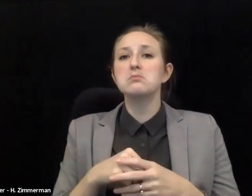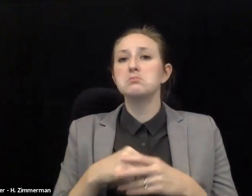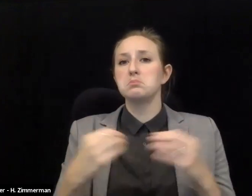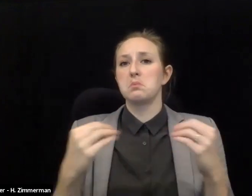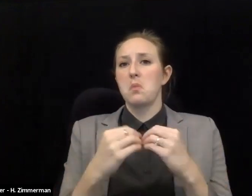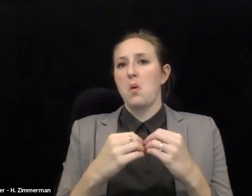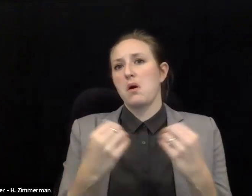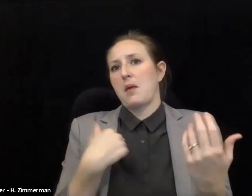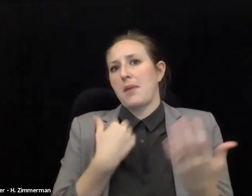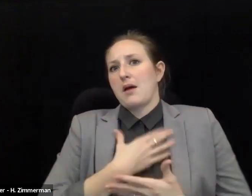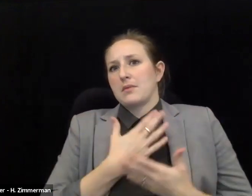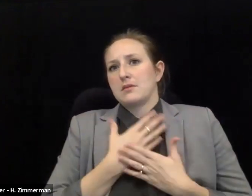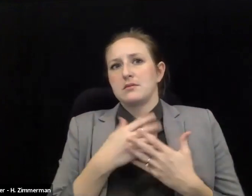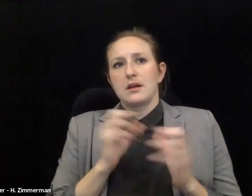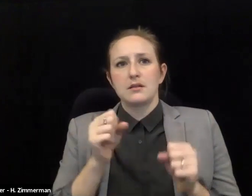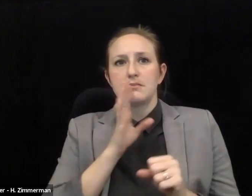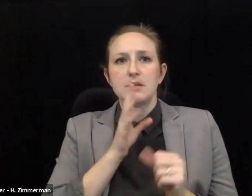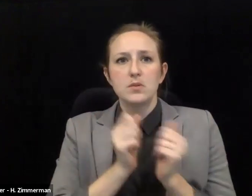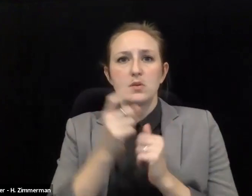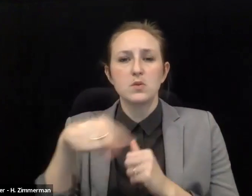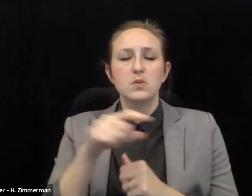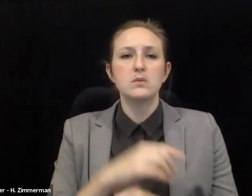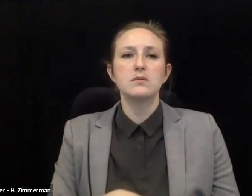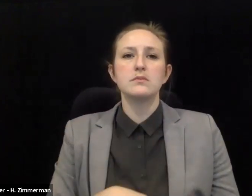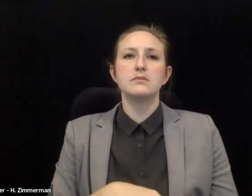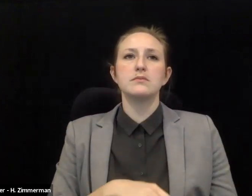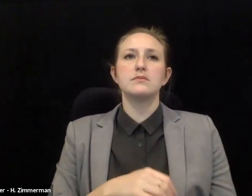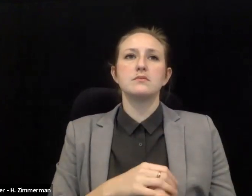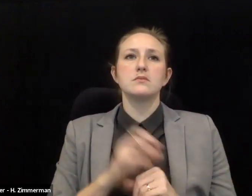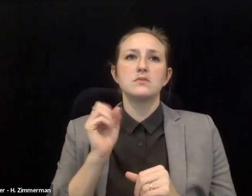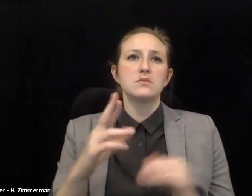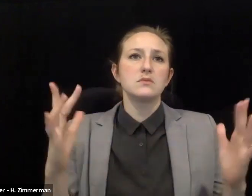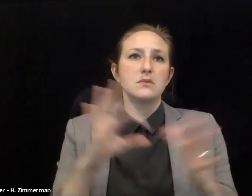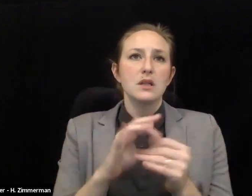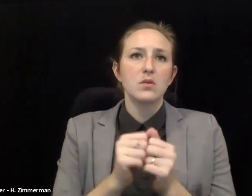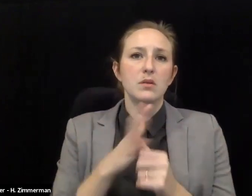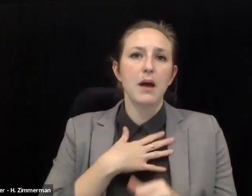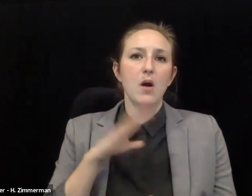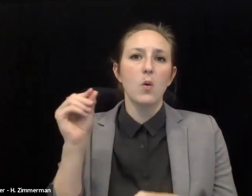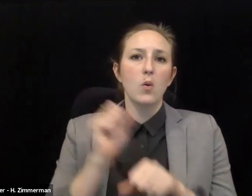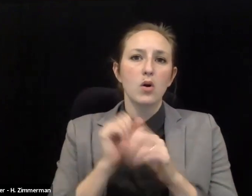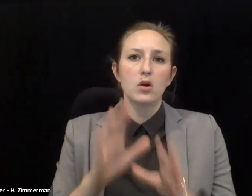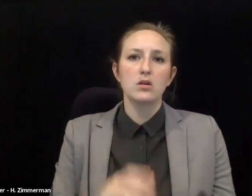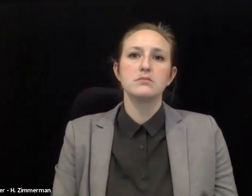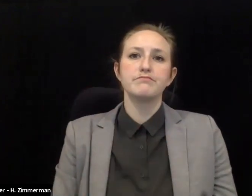speak with you or to connect you to my colleagues who might be more appropriate.